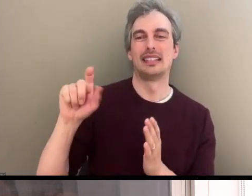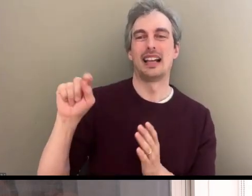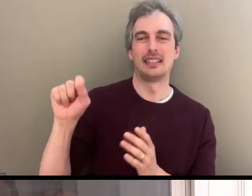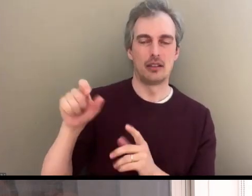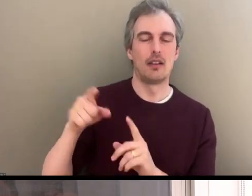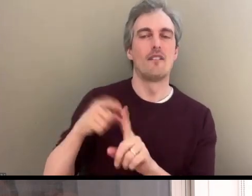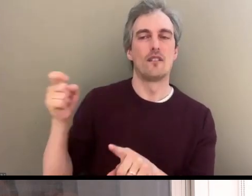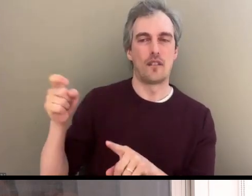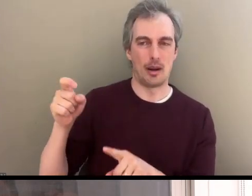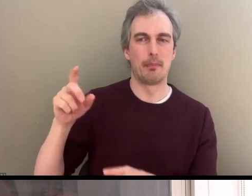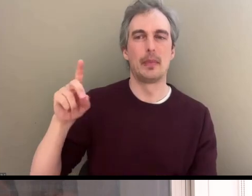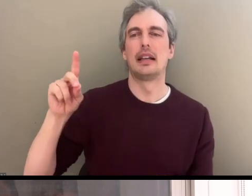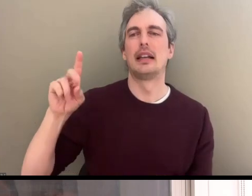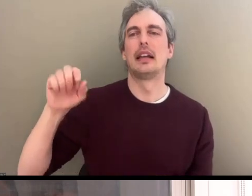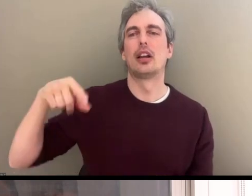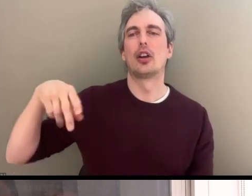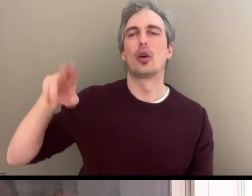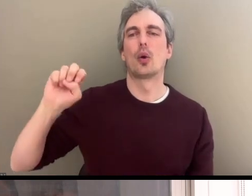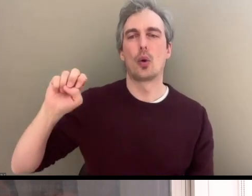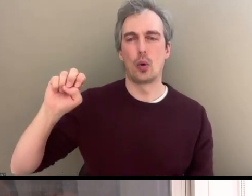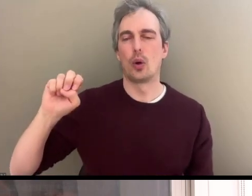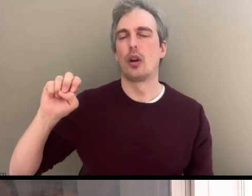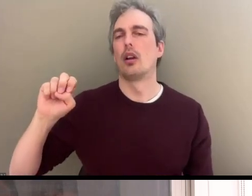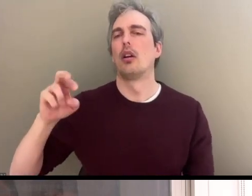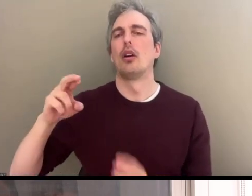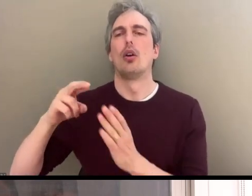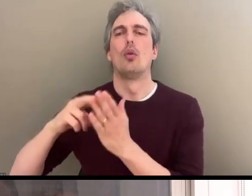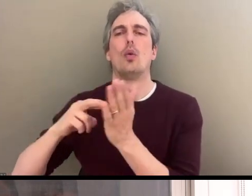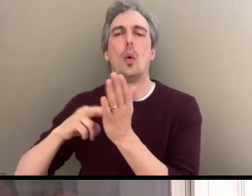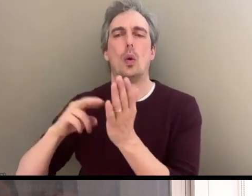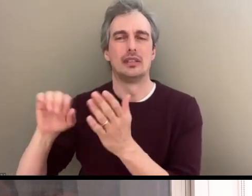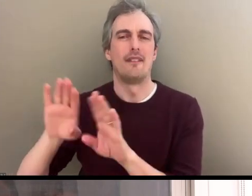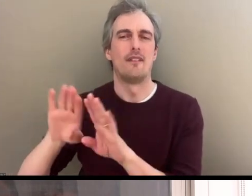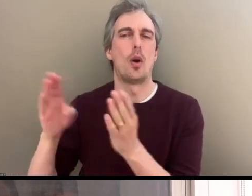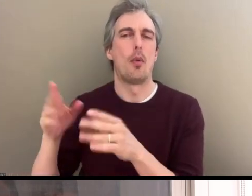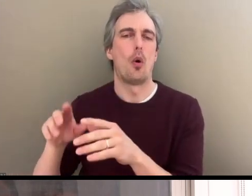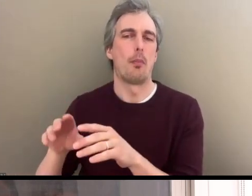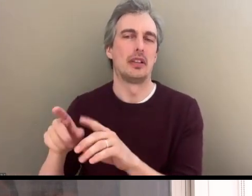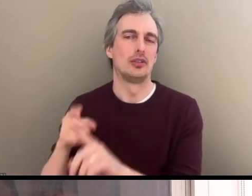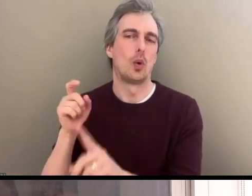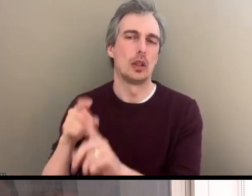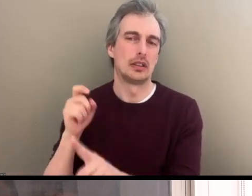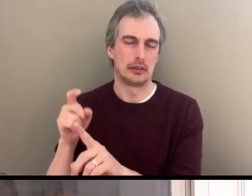So you'll find Deque's stuff that they've made available adopted fairly broadly as well. I'm